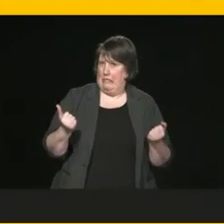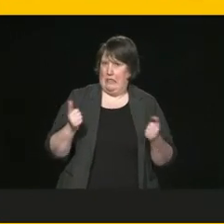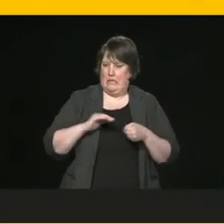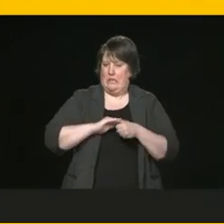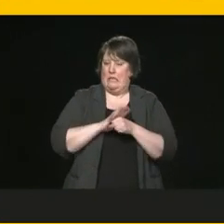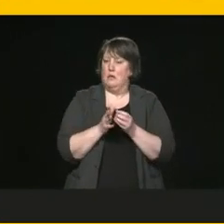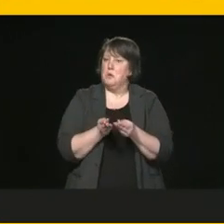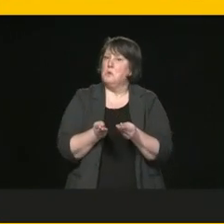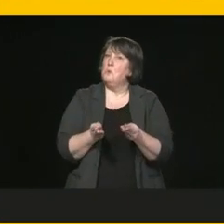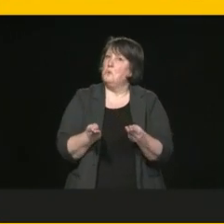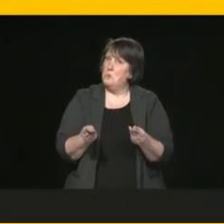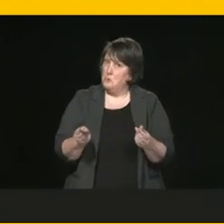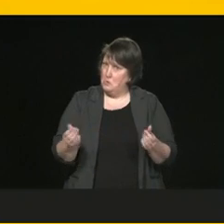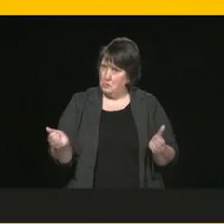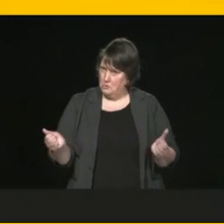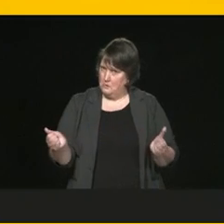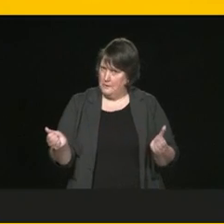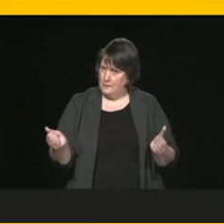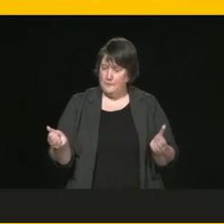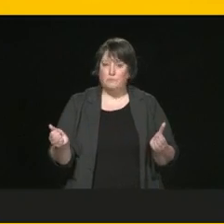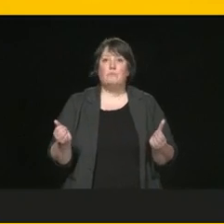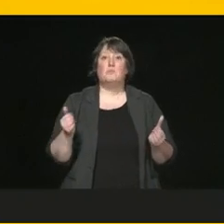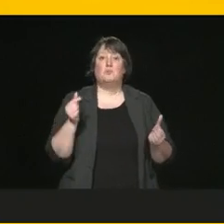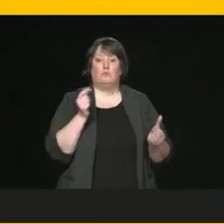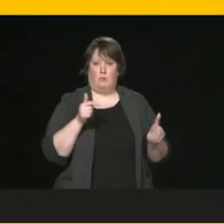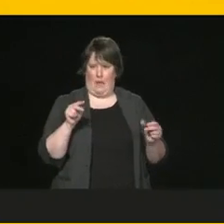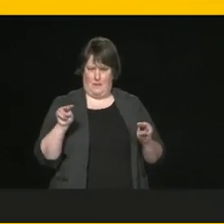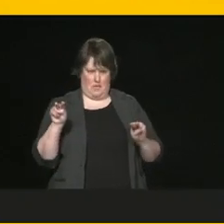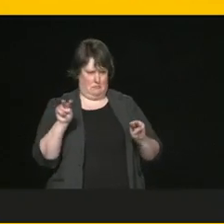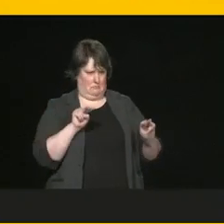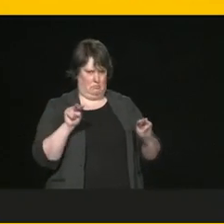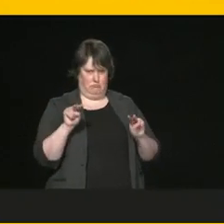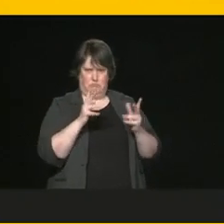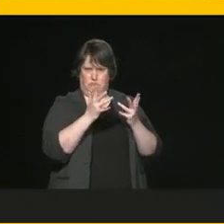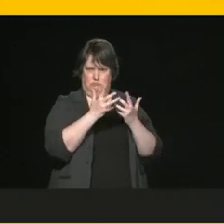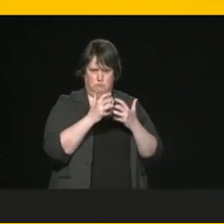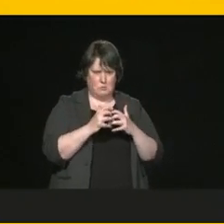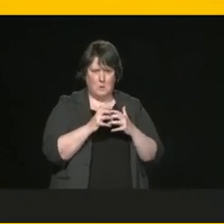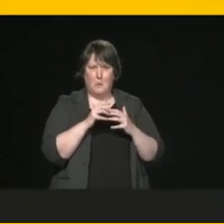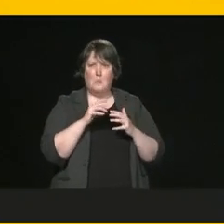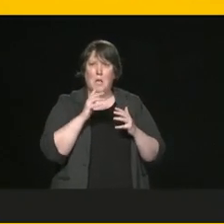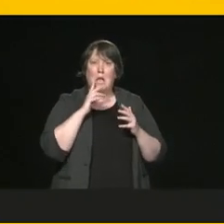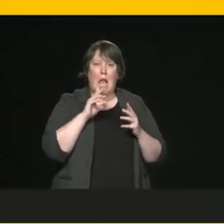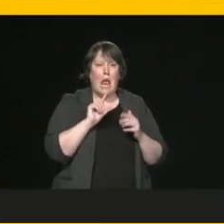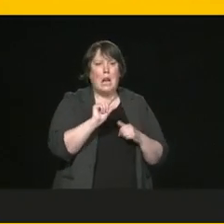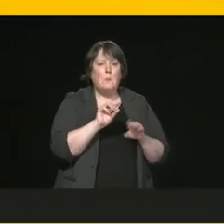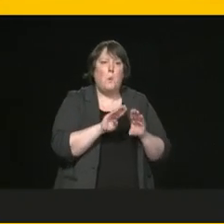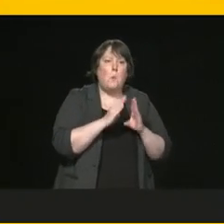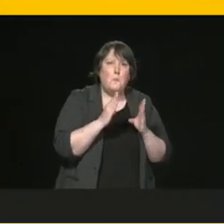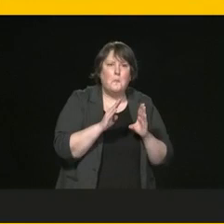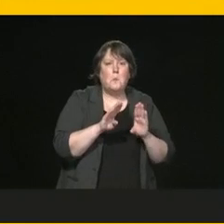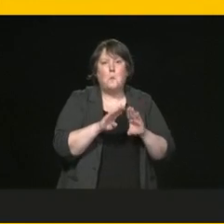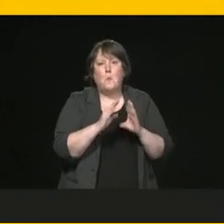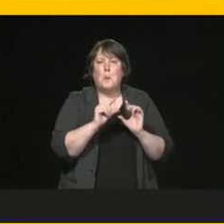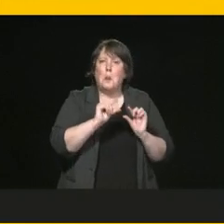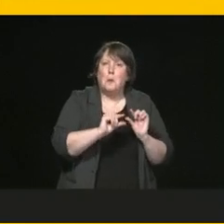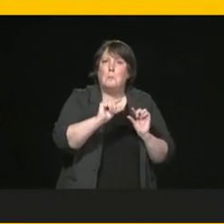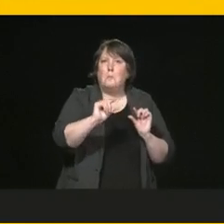IN ORDER TO BE READY TO PROPERLY MANAGE AND BE VIGILANT